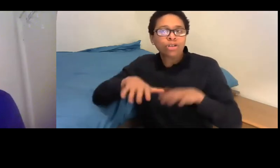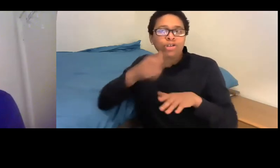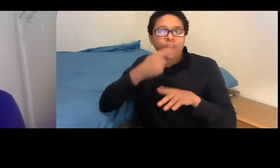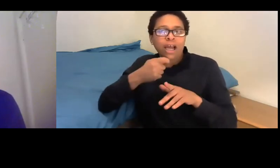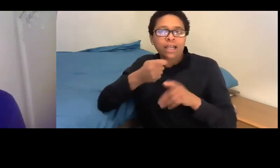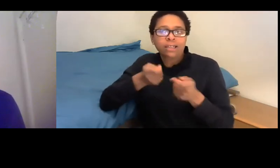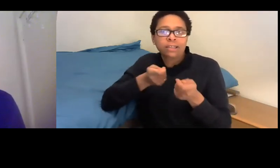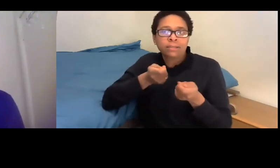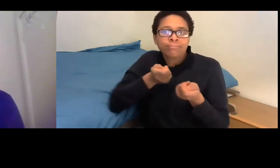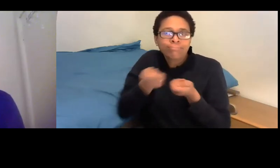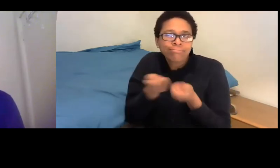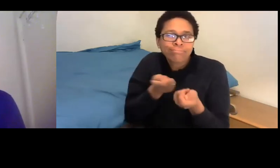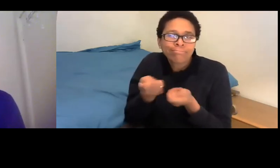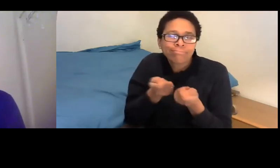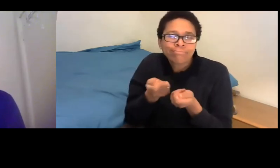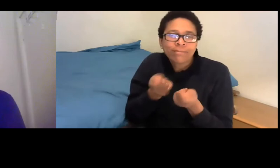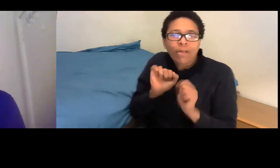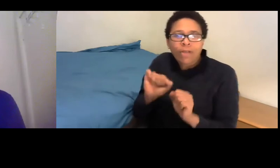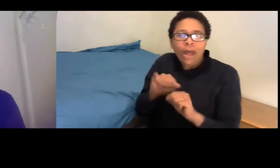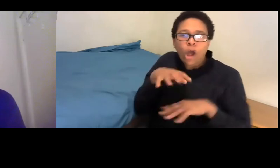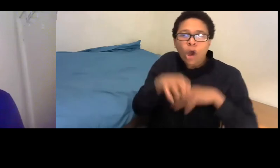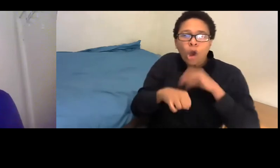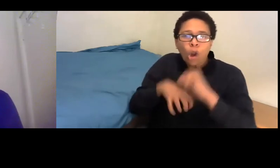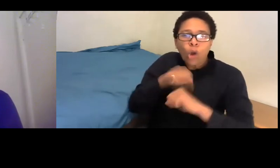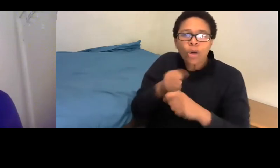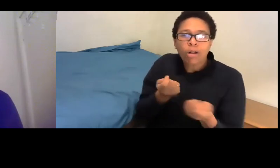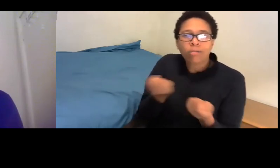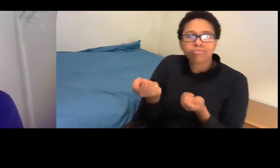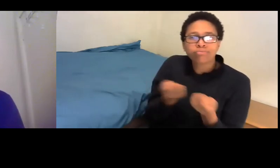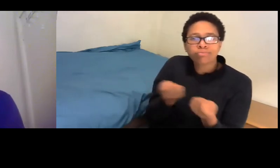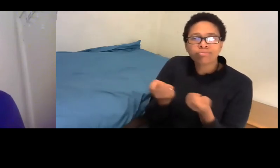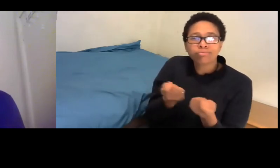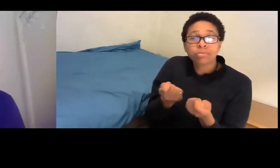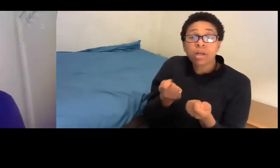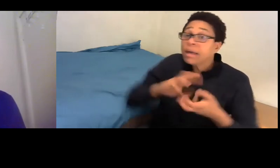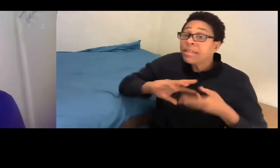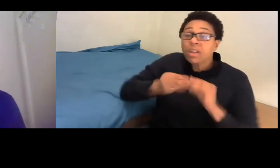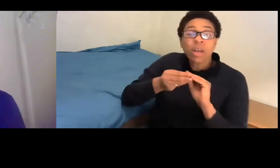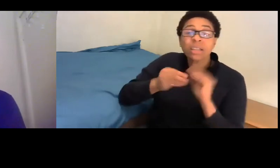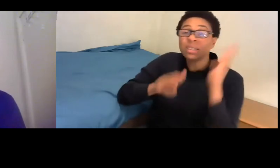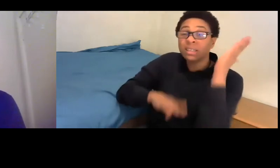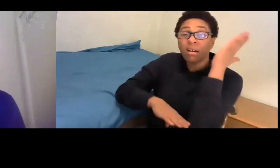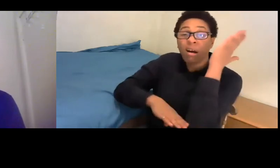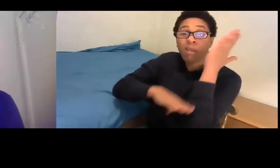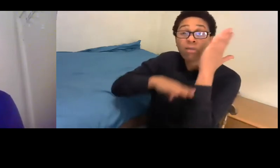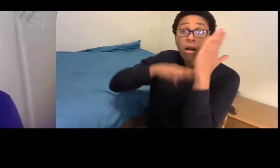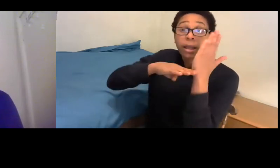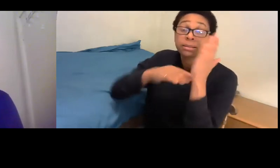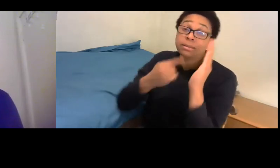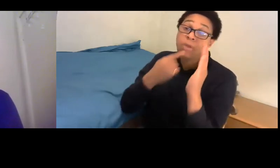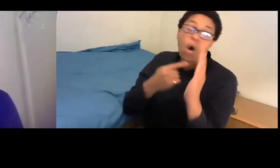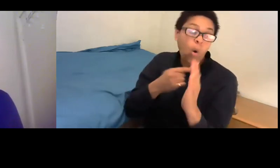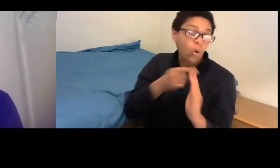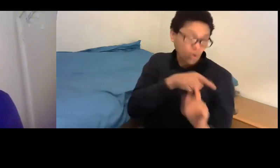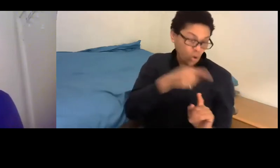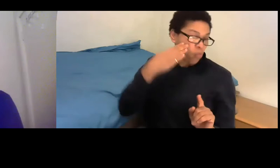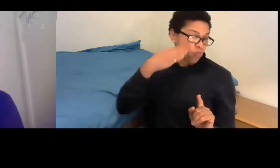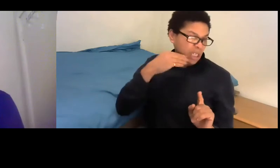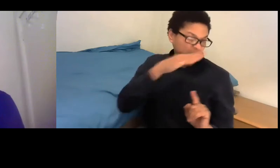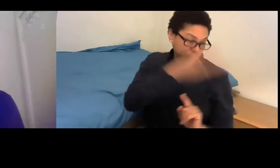rule to divide the population to sort of create hierarchies in terms of race, and because, you know, the Malays Sultanates were